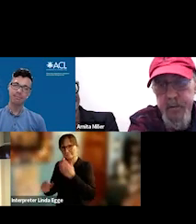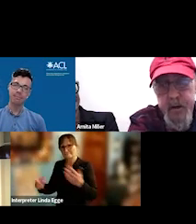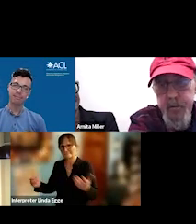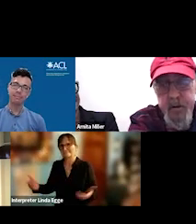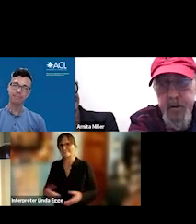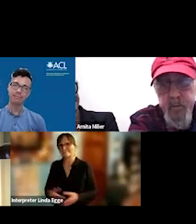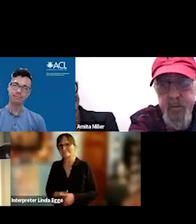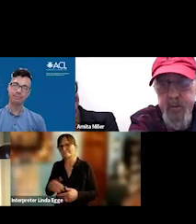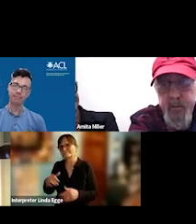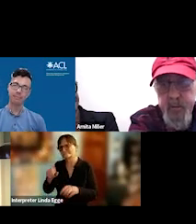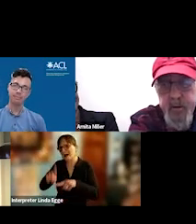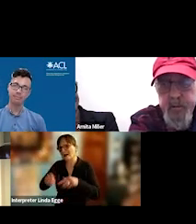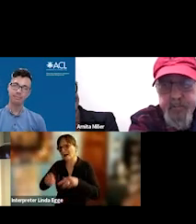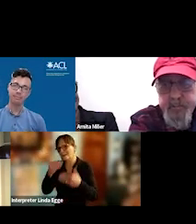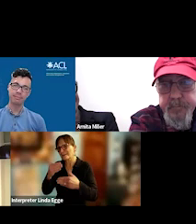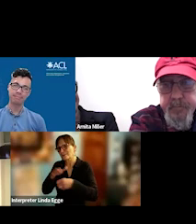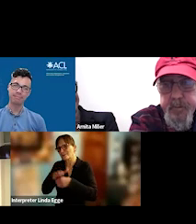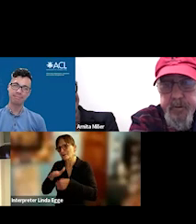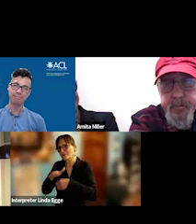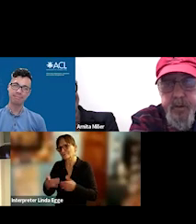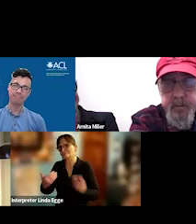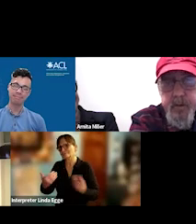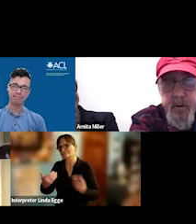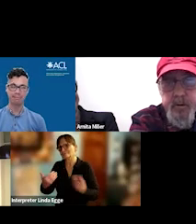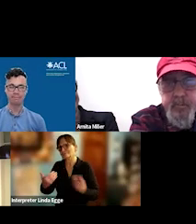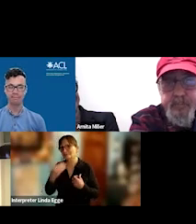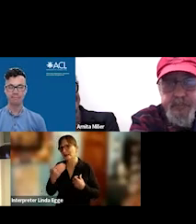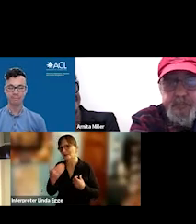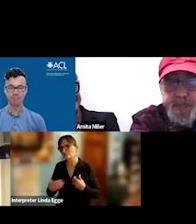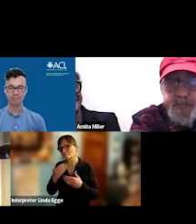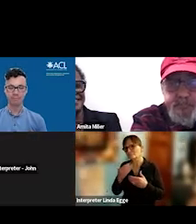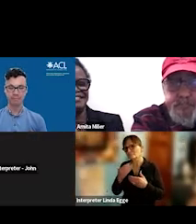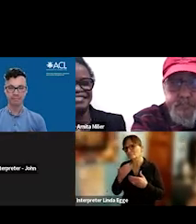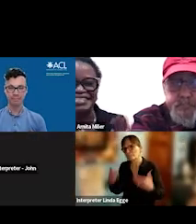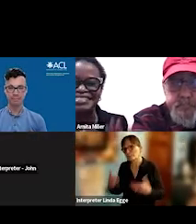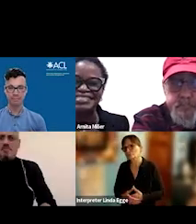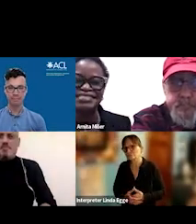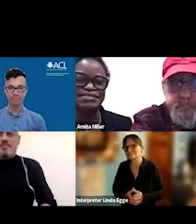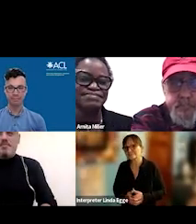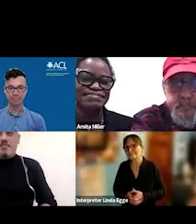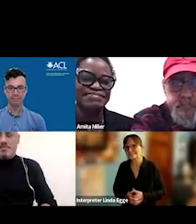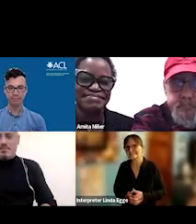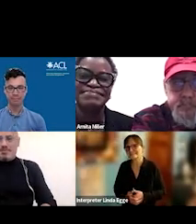I can't thank you enough for what you've done for me. Thank you very much. Thank you. Thank you, Jerry.